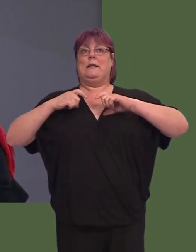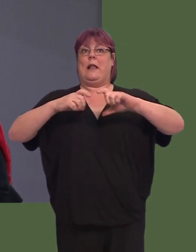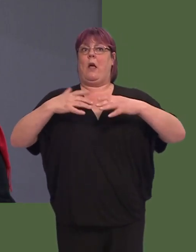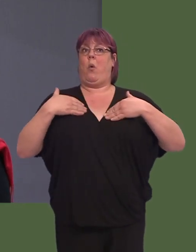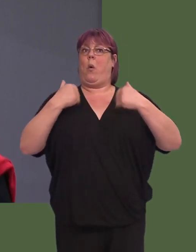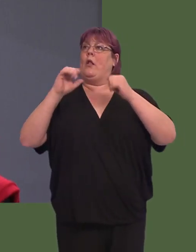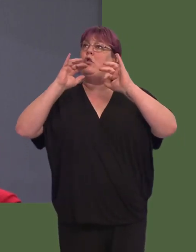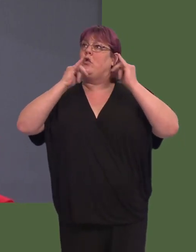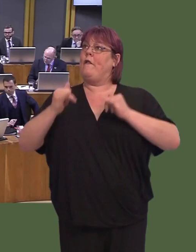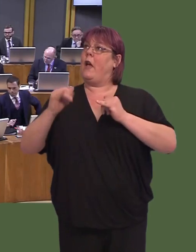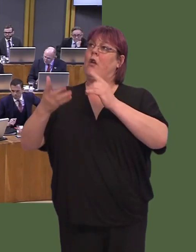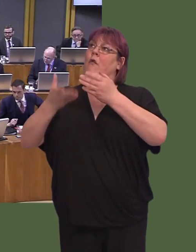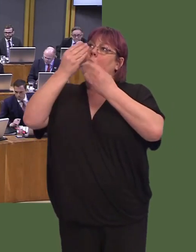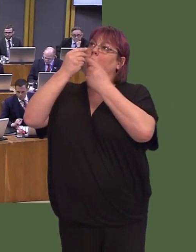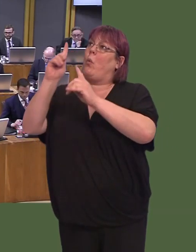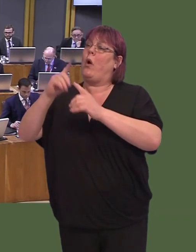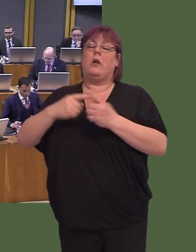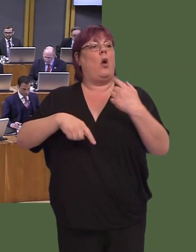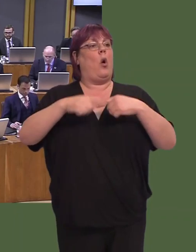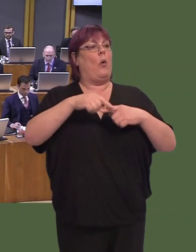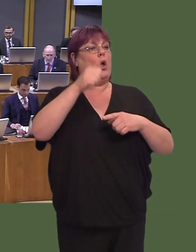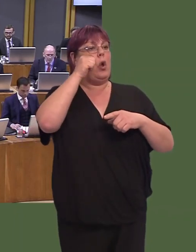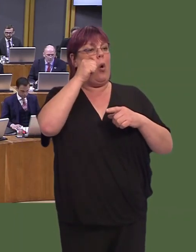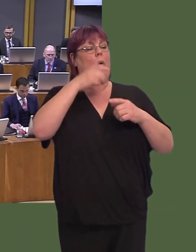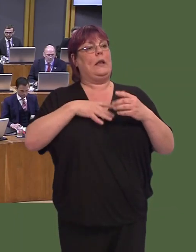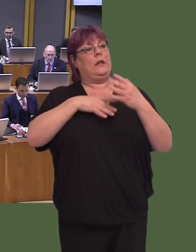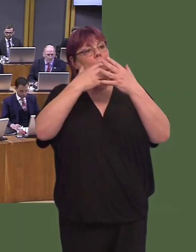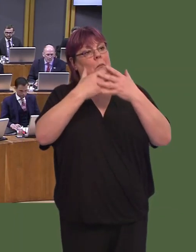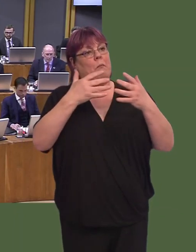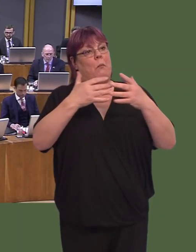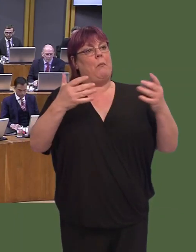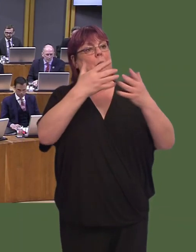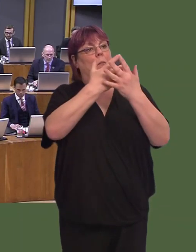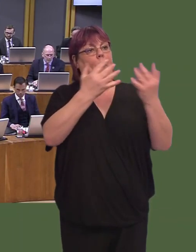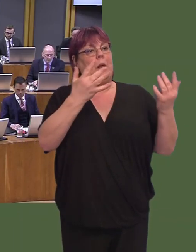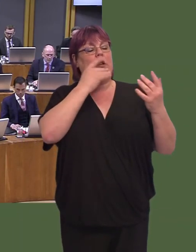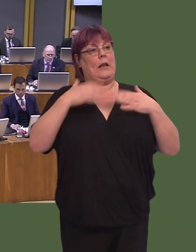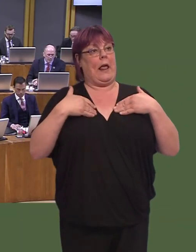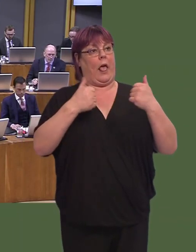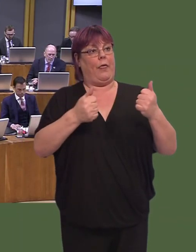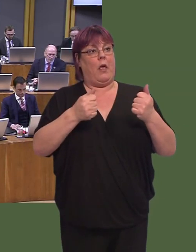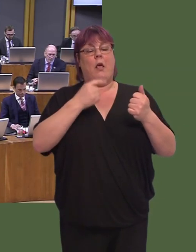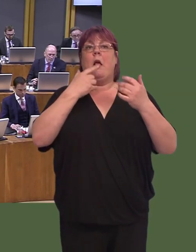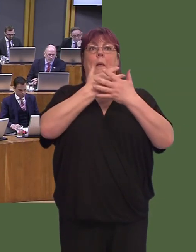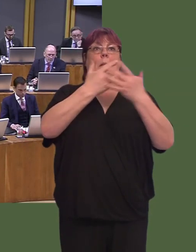of information to support work to improve population health. Its findings demonstrate that there is public support for many of the priorities set out